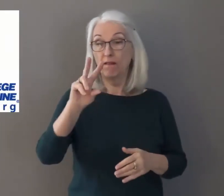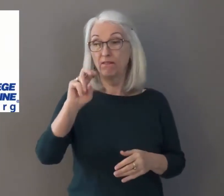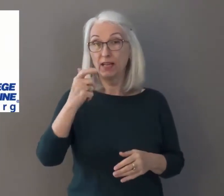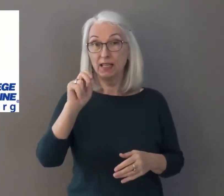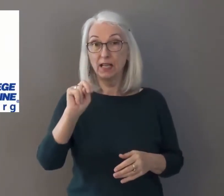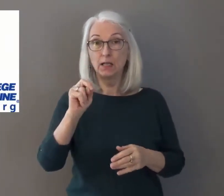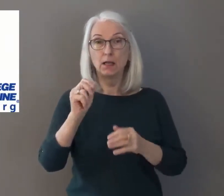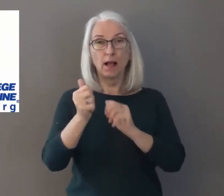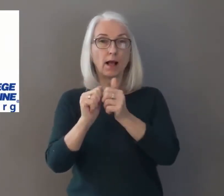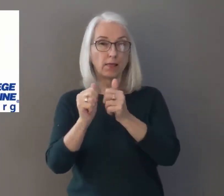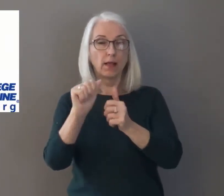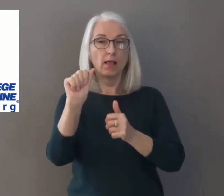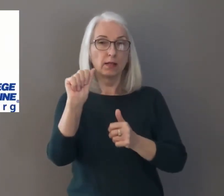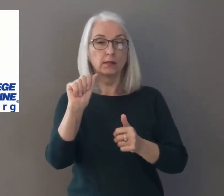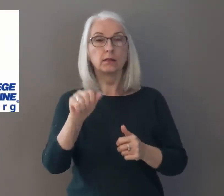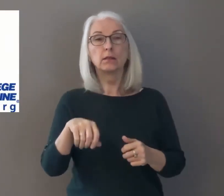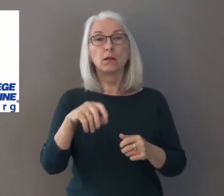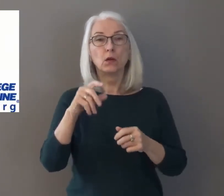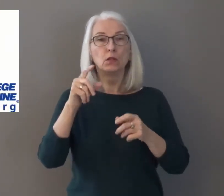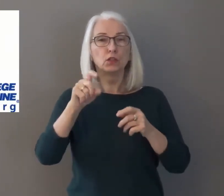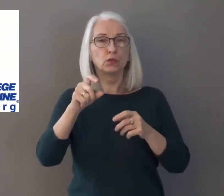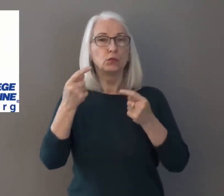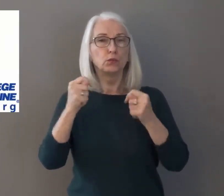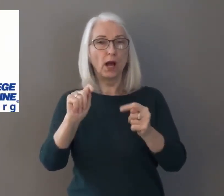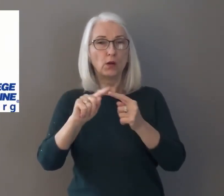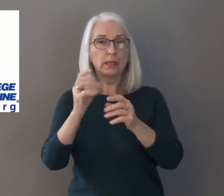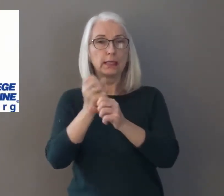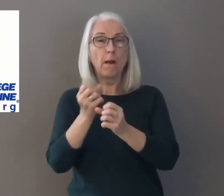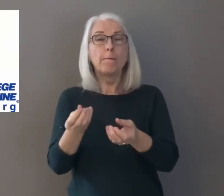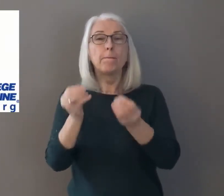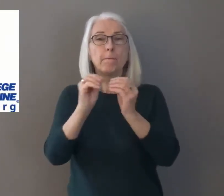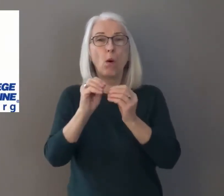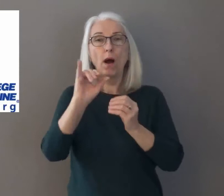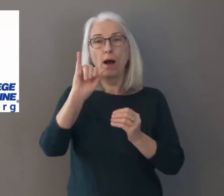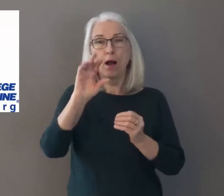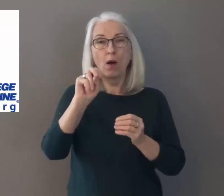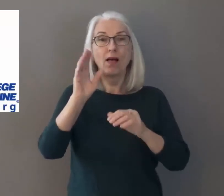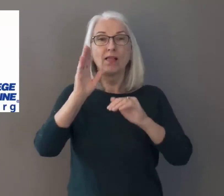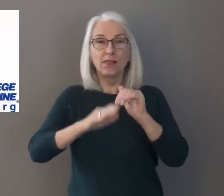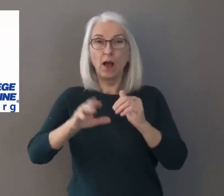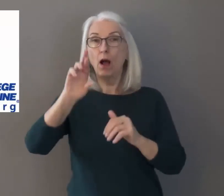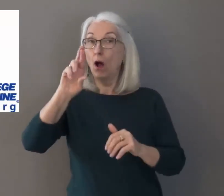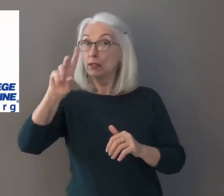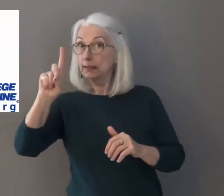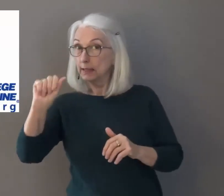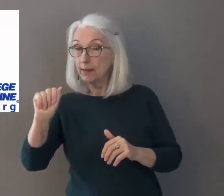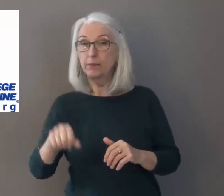athletes should try to get more iron than the RDA.